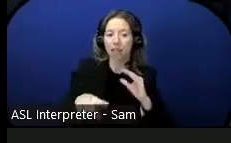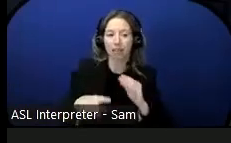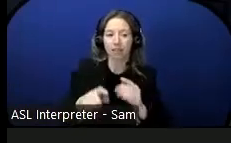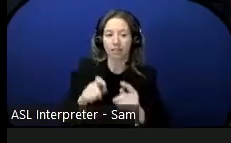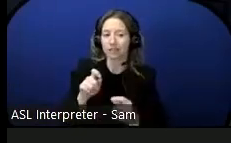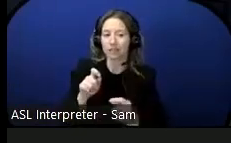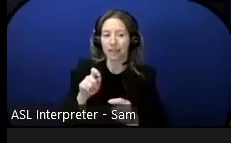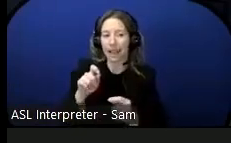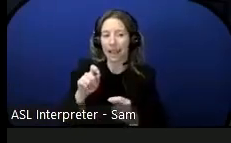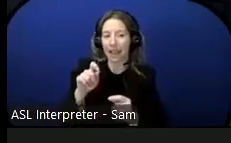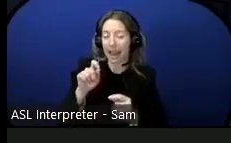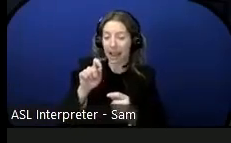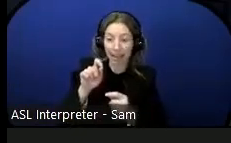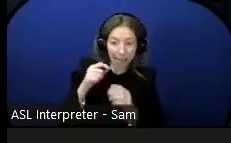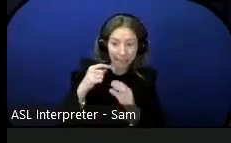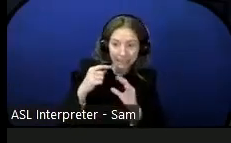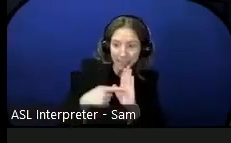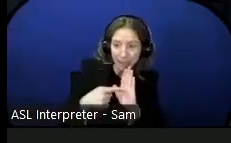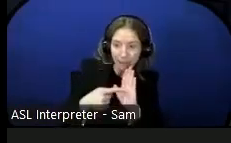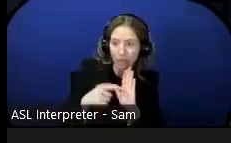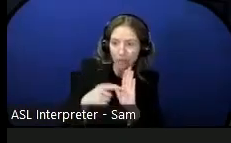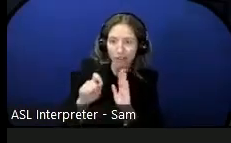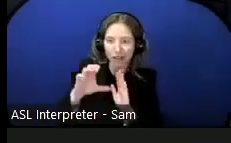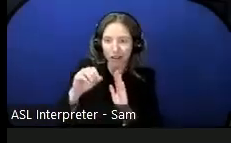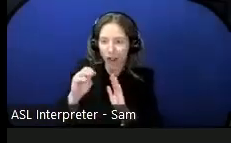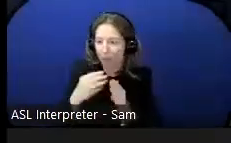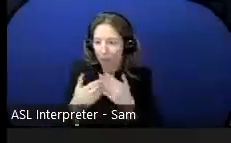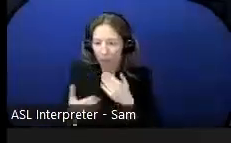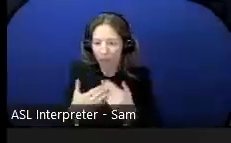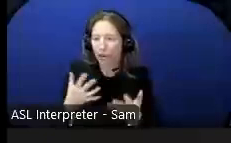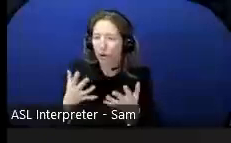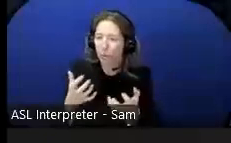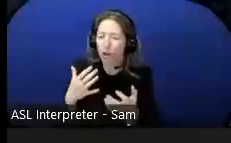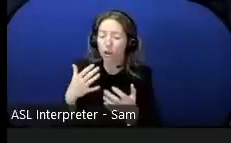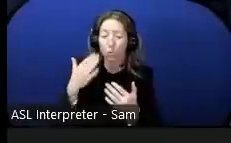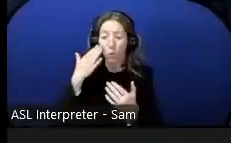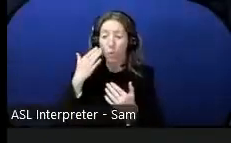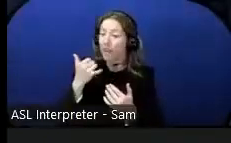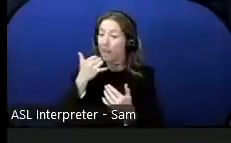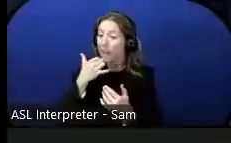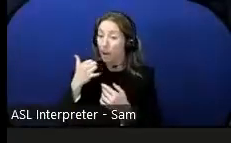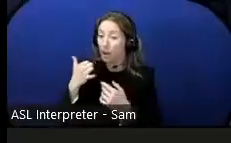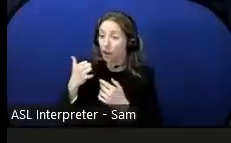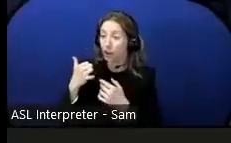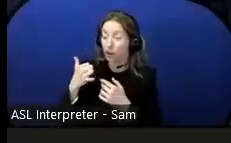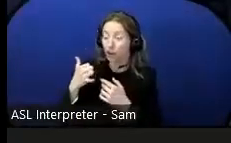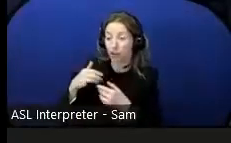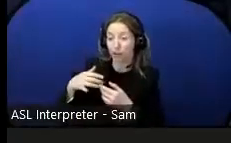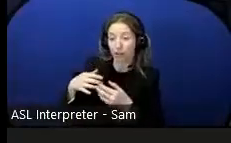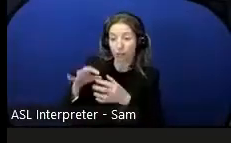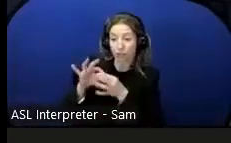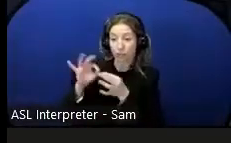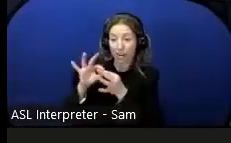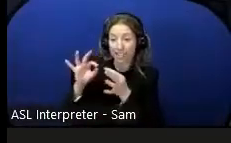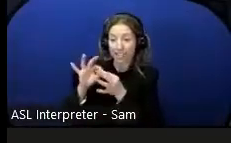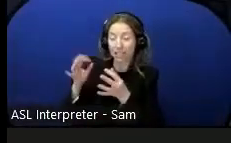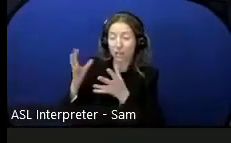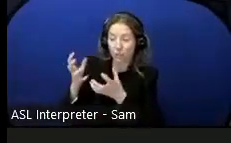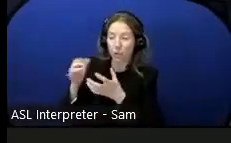so I want the text to be associated with the form field, that should be, most people put it right below. We want to make sure that it's there